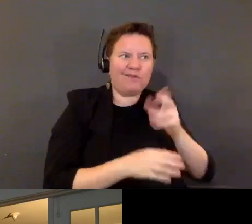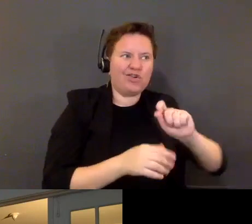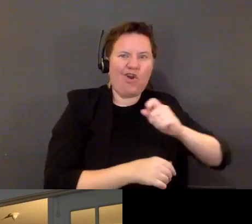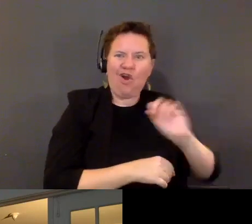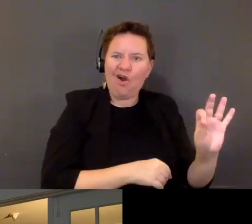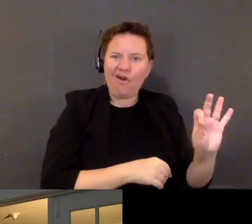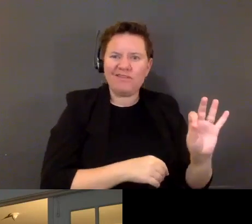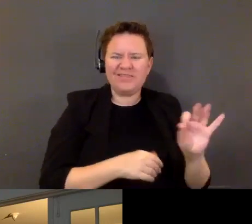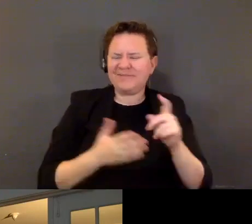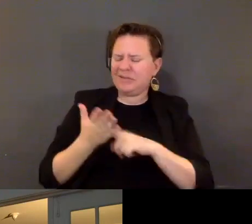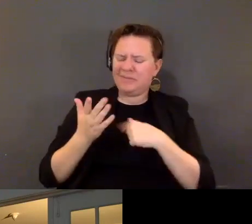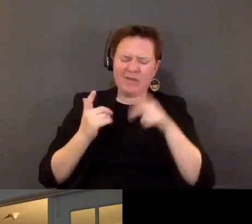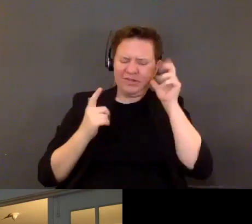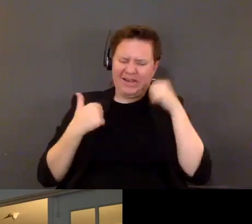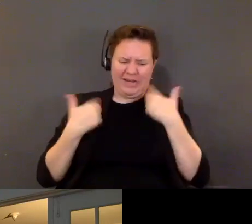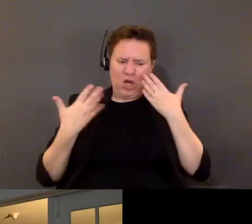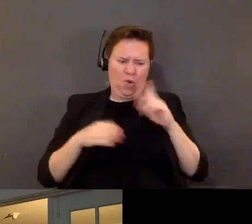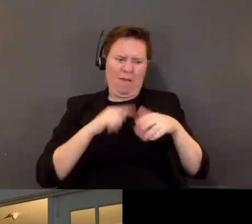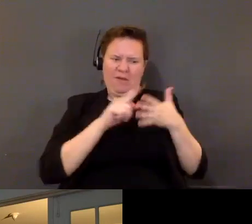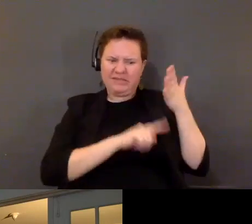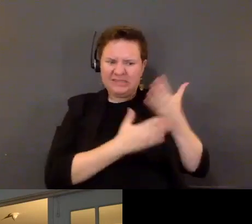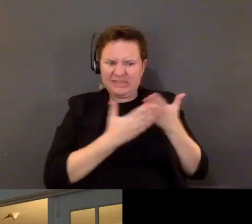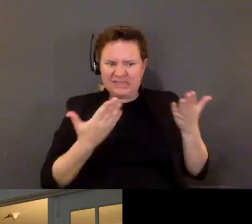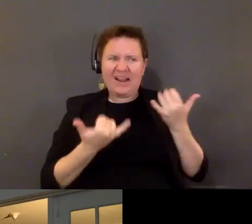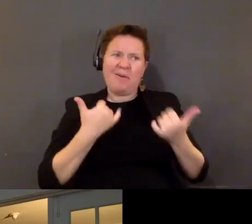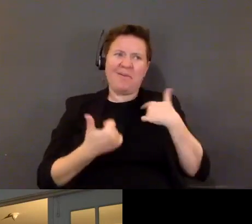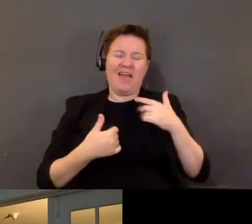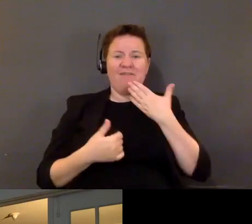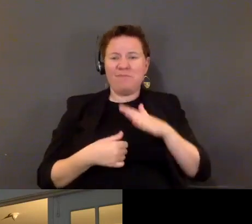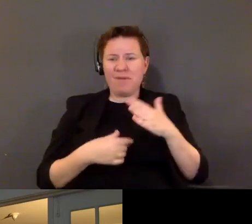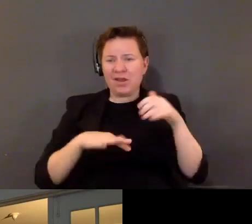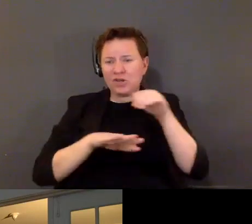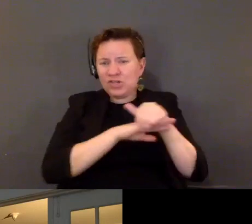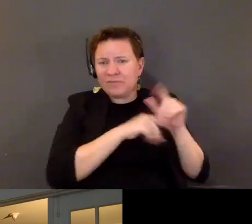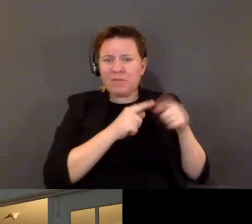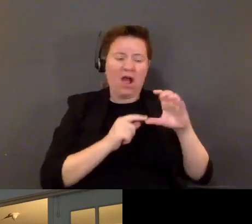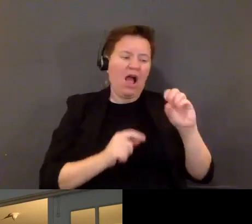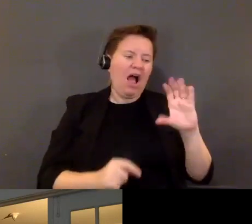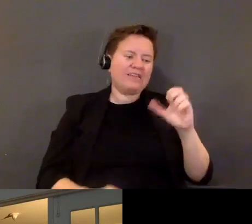didn't know about these things and i'll probably have nightmares about ossification that looks